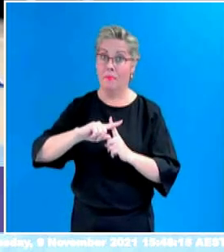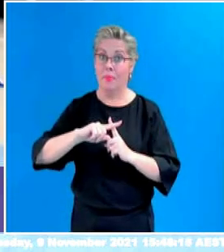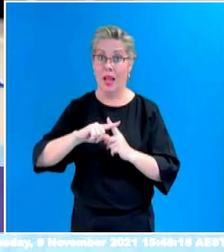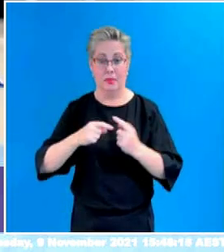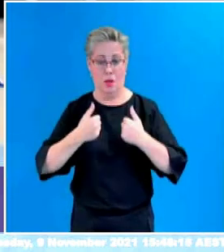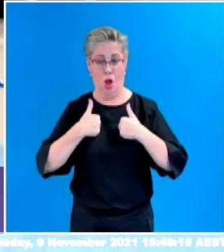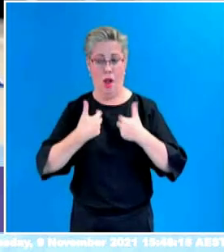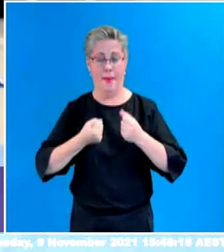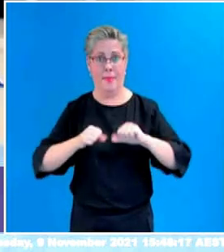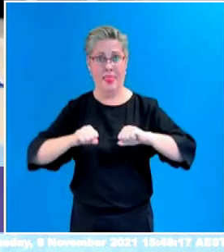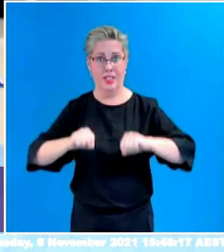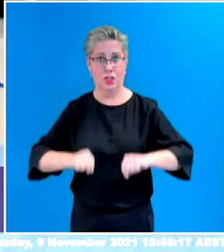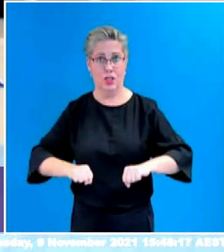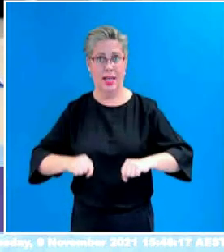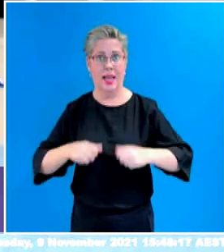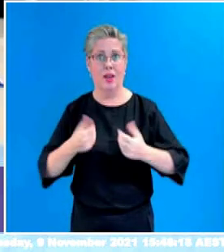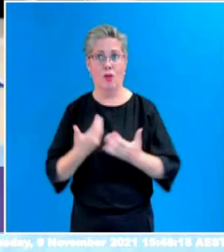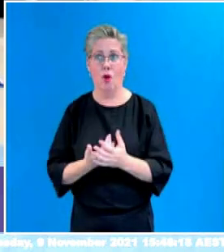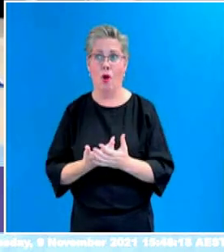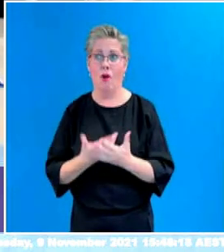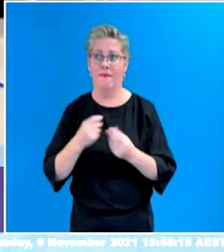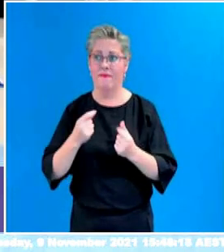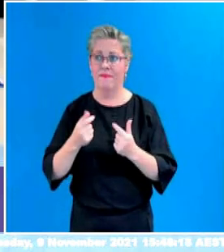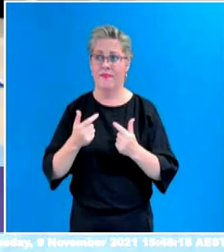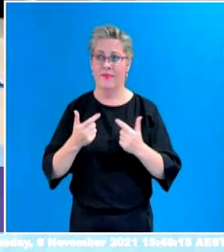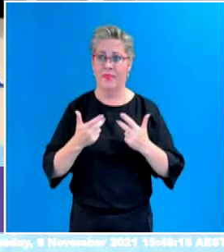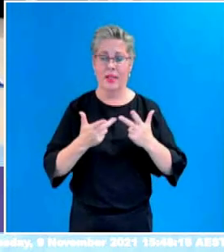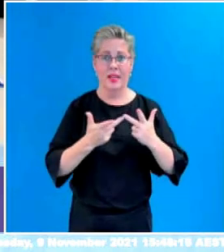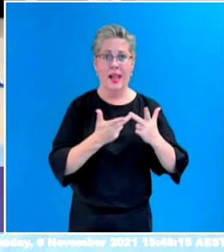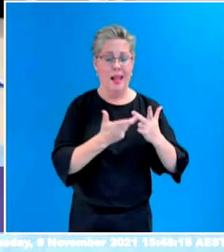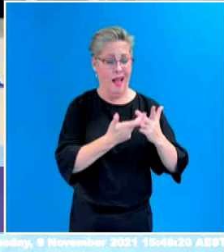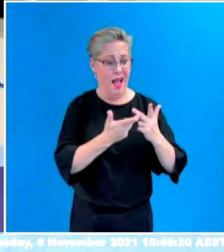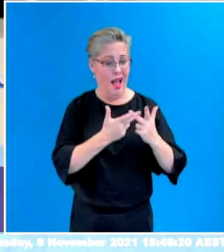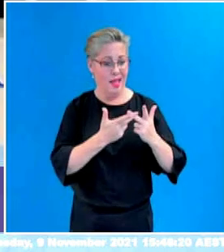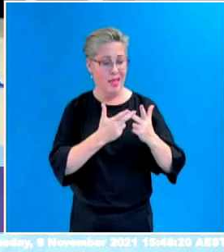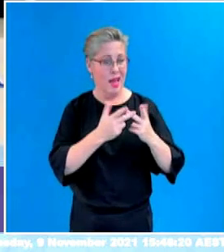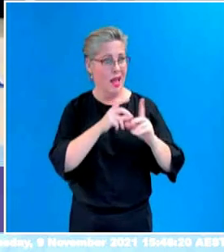mechanism, which consists of a range of other departments and agencies, with the